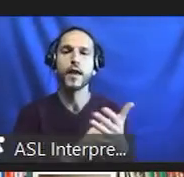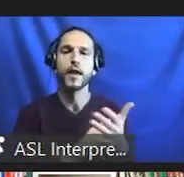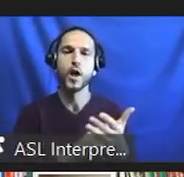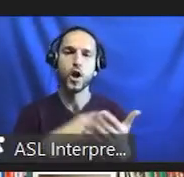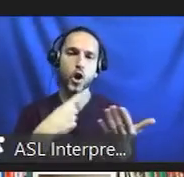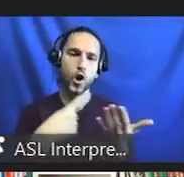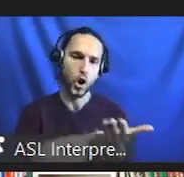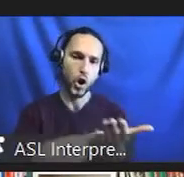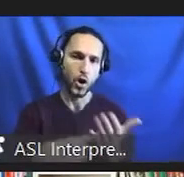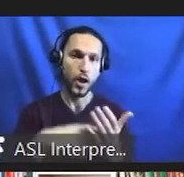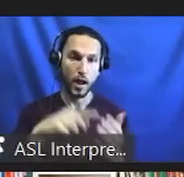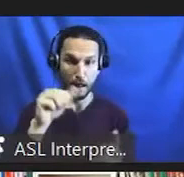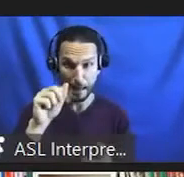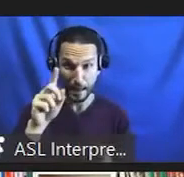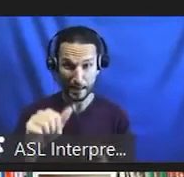does the ADA even apply to this?